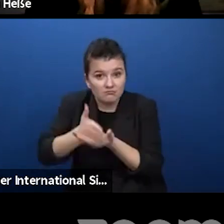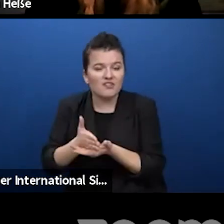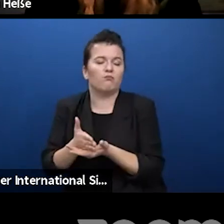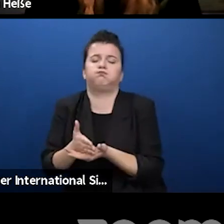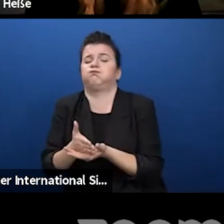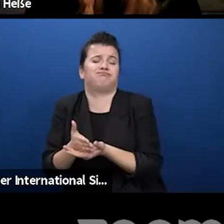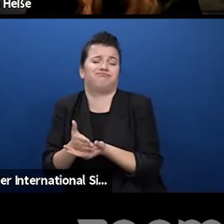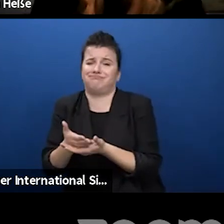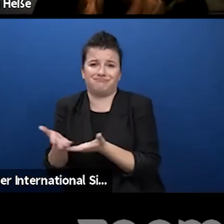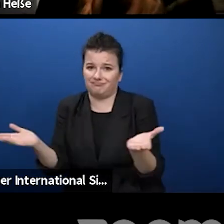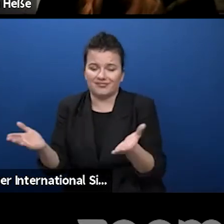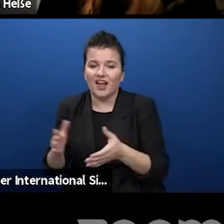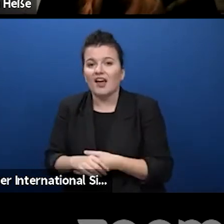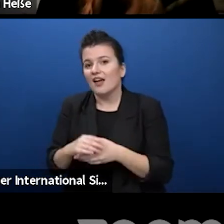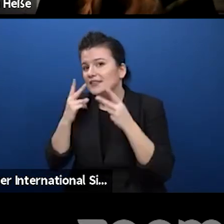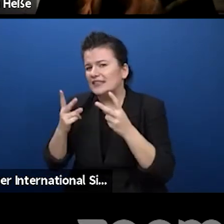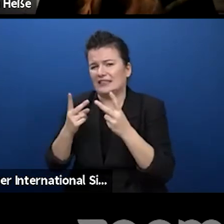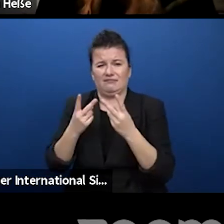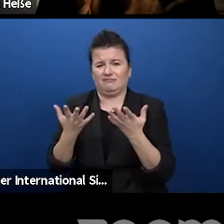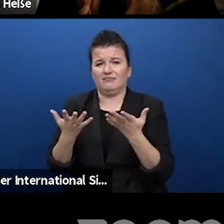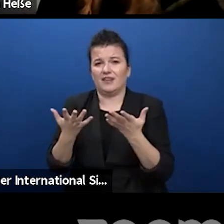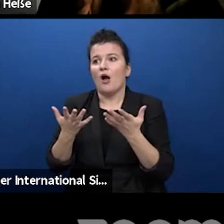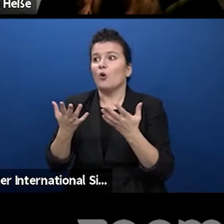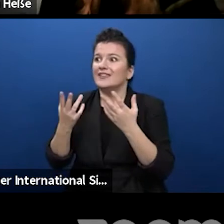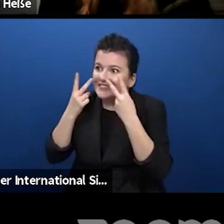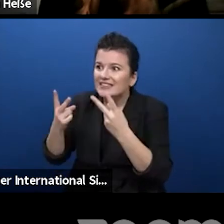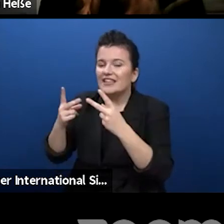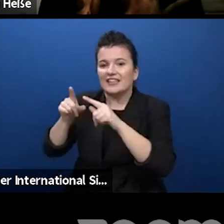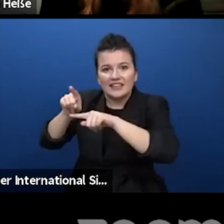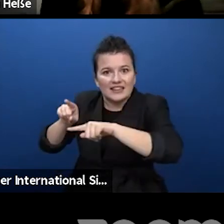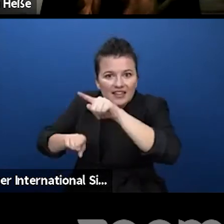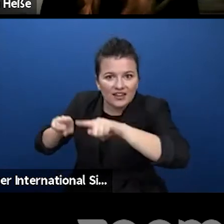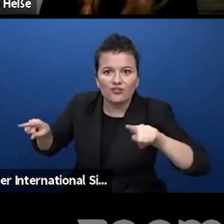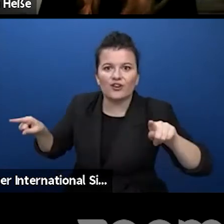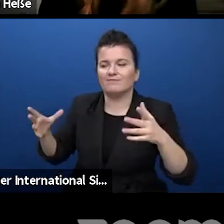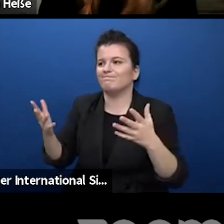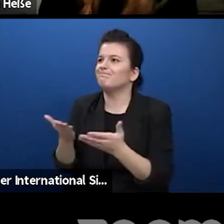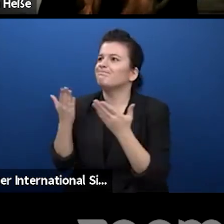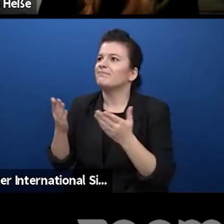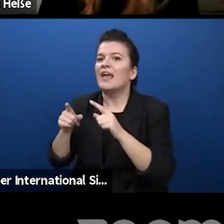diverse and different people on the stage and tell stories which are not only the I don't know, the